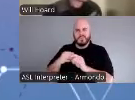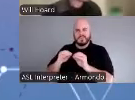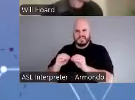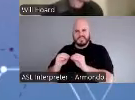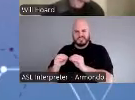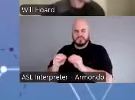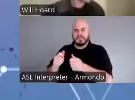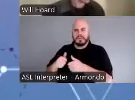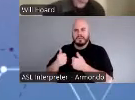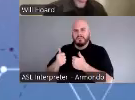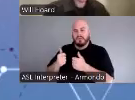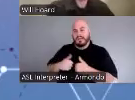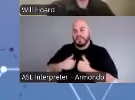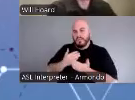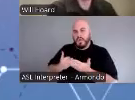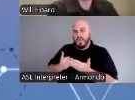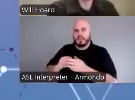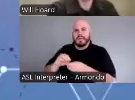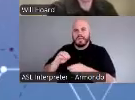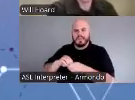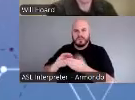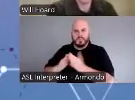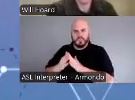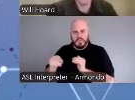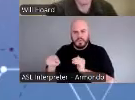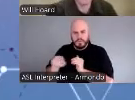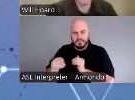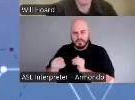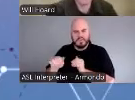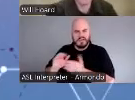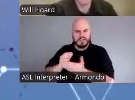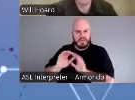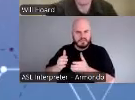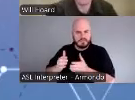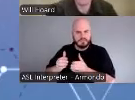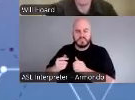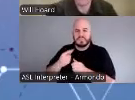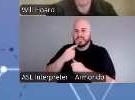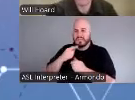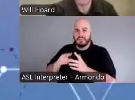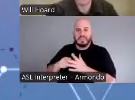in the Community class, we told them from the very beginning, everything is confidential.